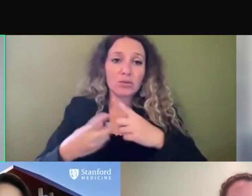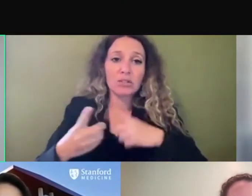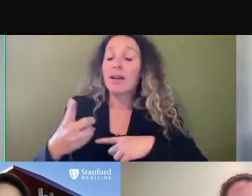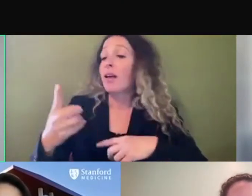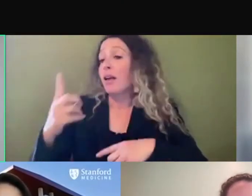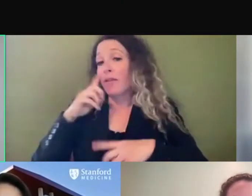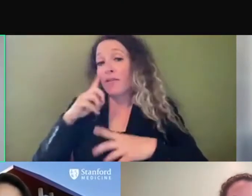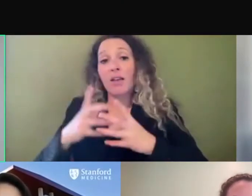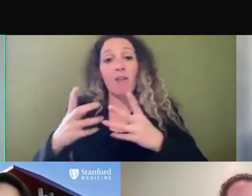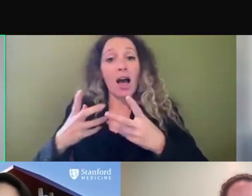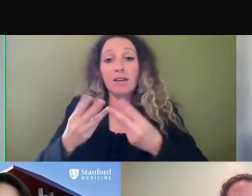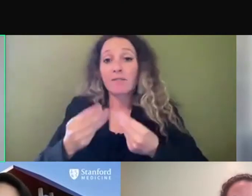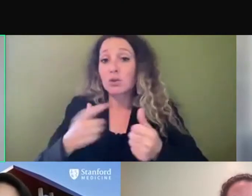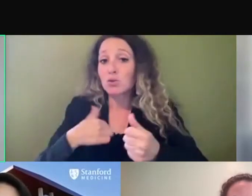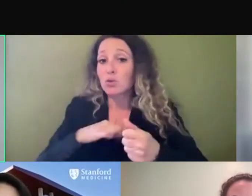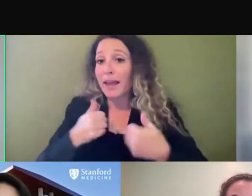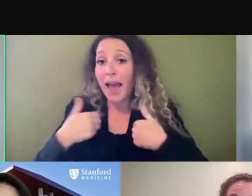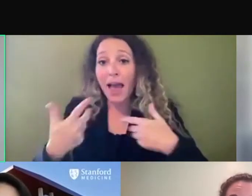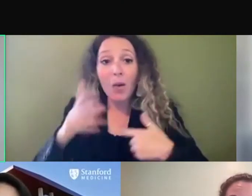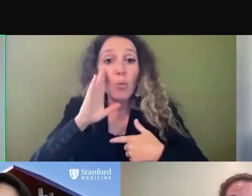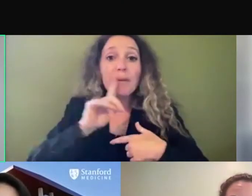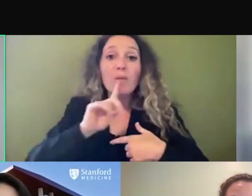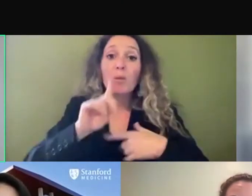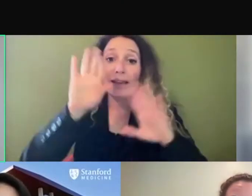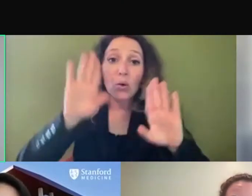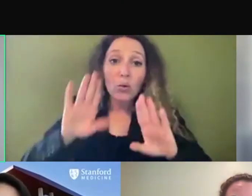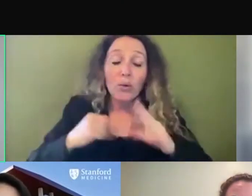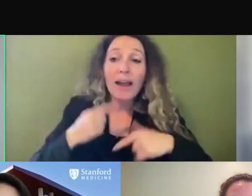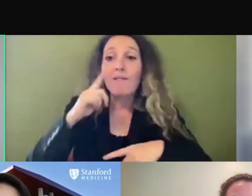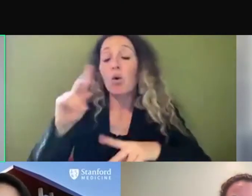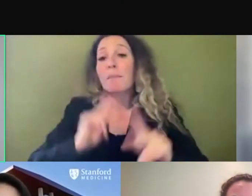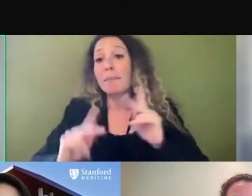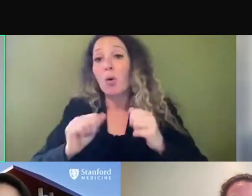that would be particularly great for those with cognitive disability would also just be good